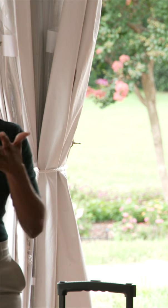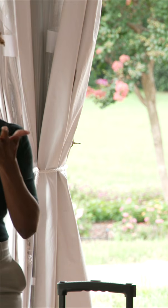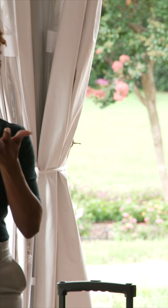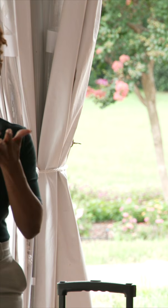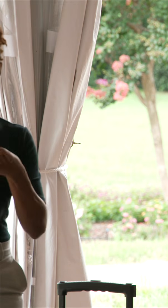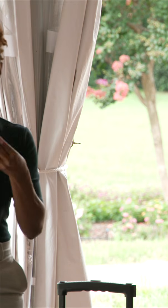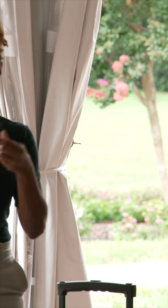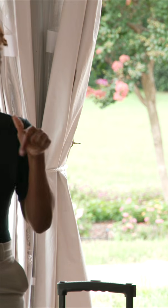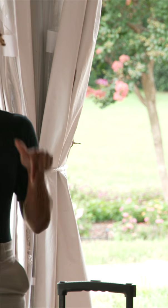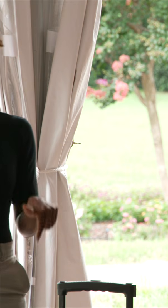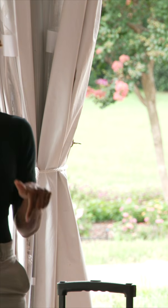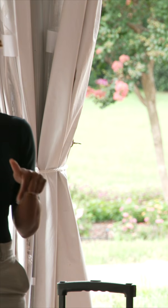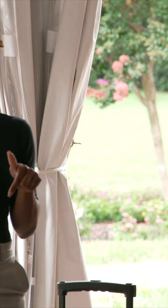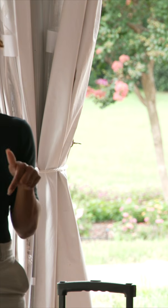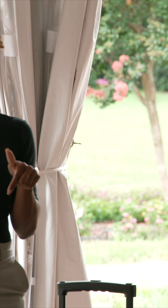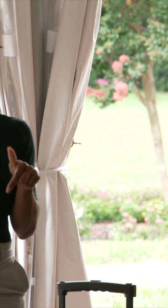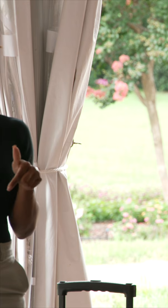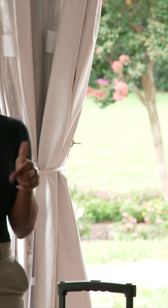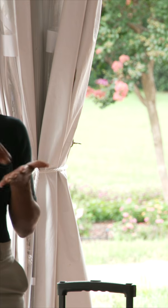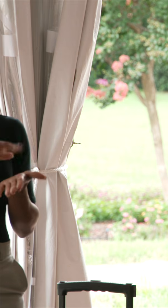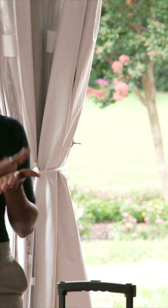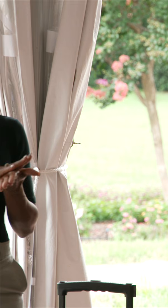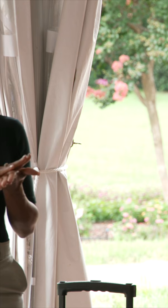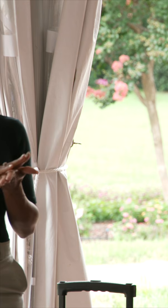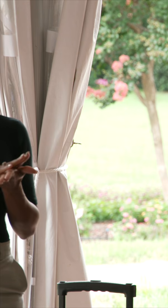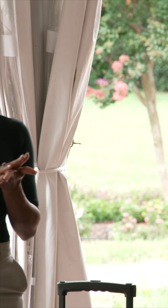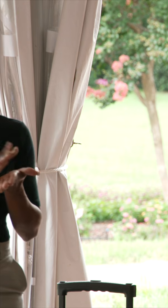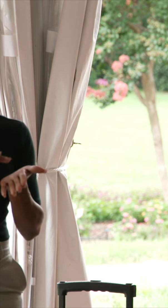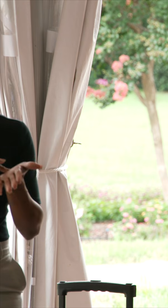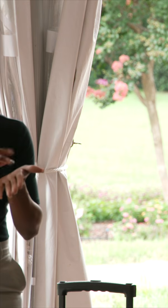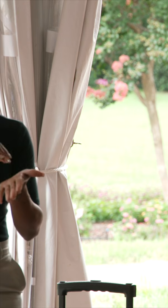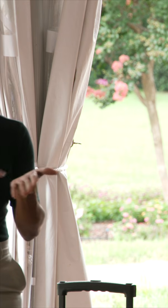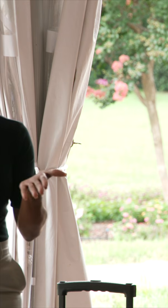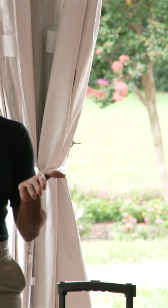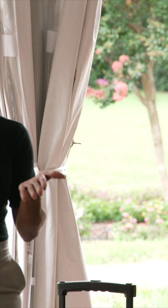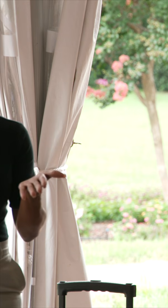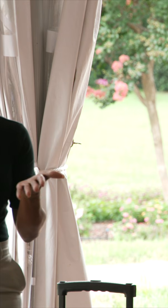as a medical student. I'm not going to tell you how long ago because it might have been a while,